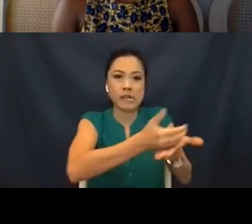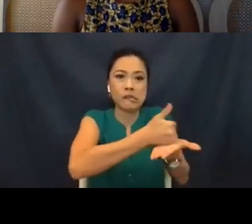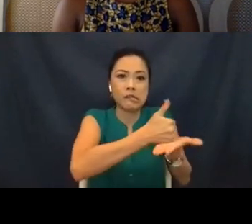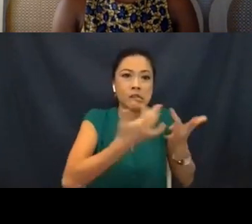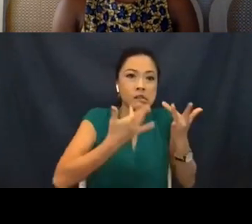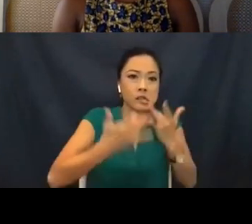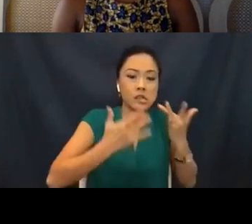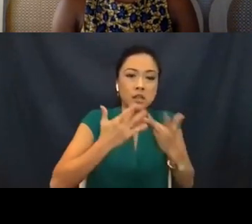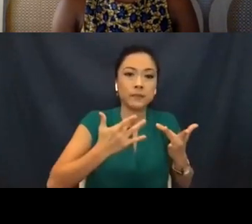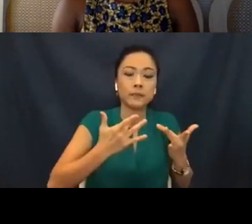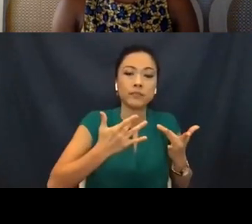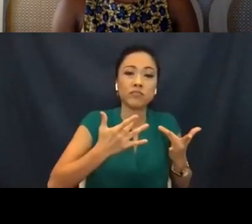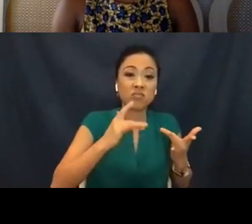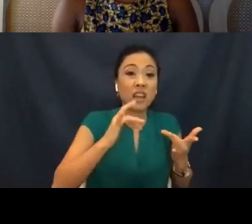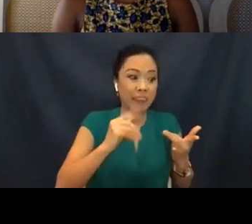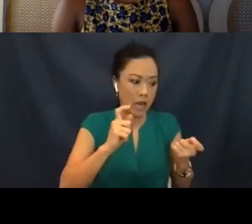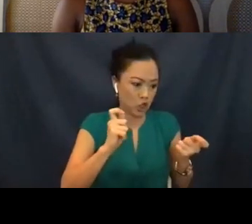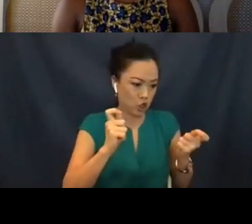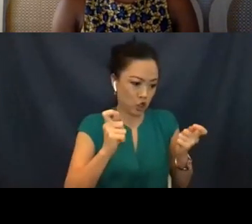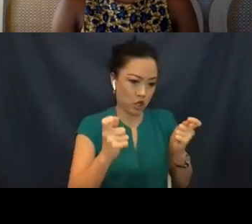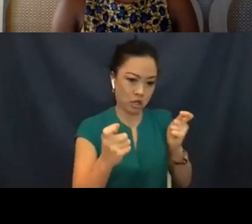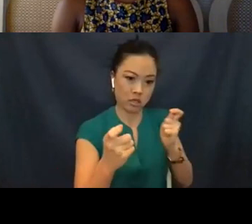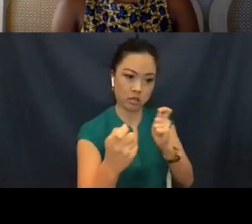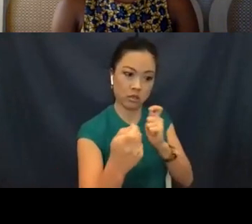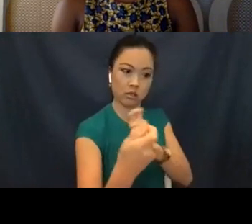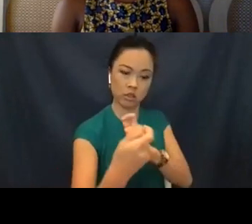where that doesn't -- where I can roll with the punches